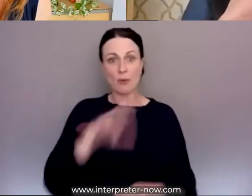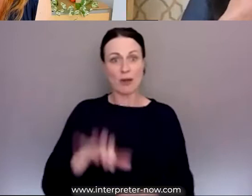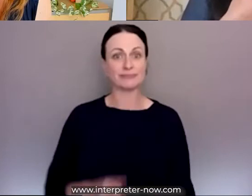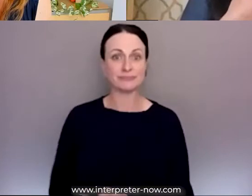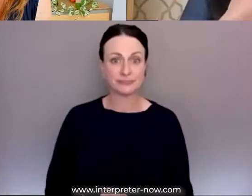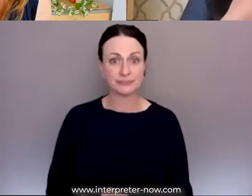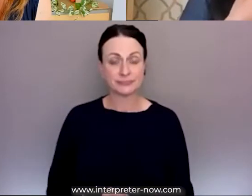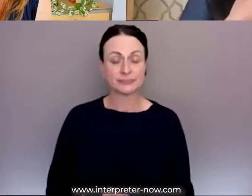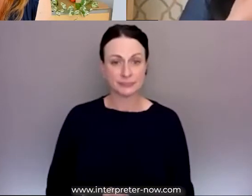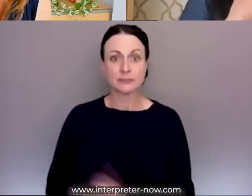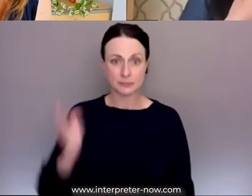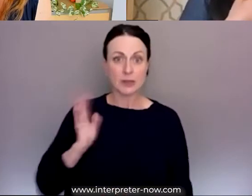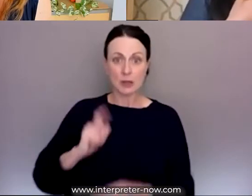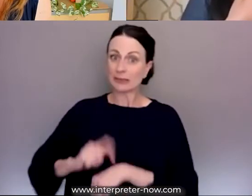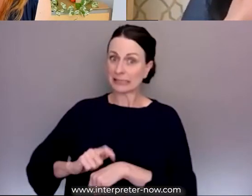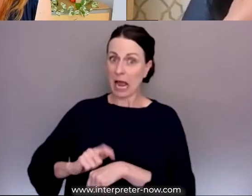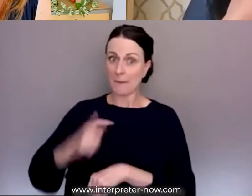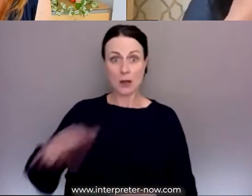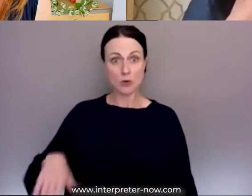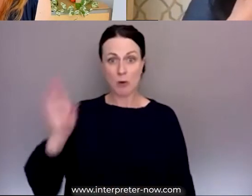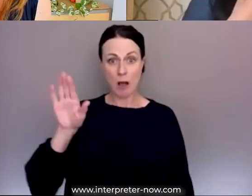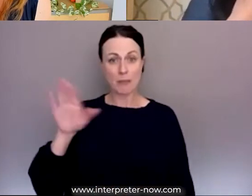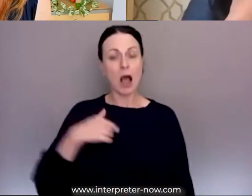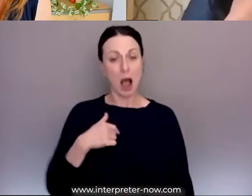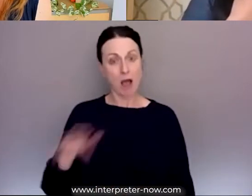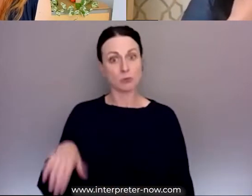There was a time, at least when I grew up, that I was raised understanding there's a